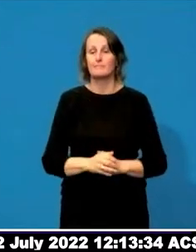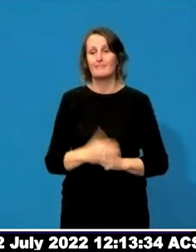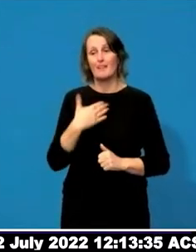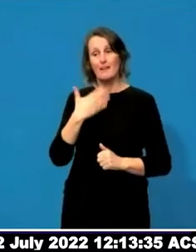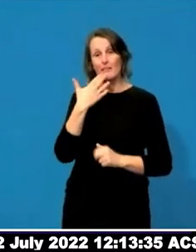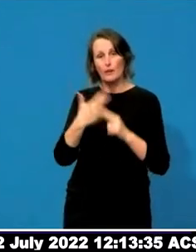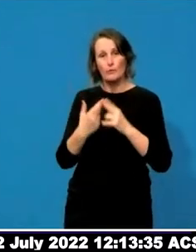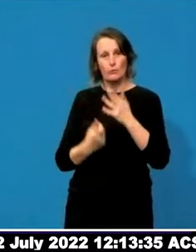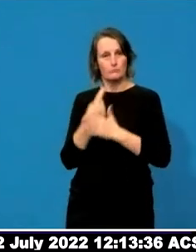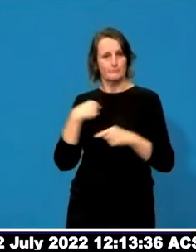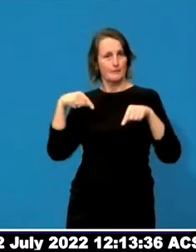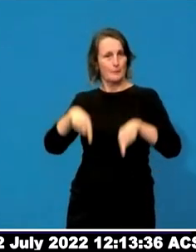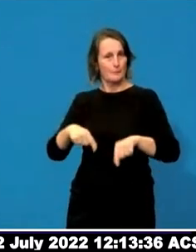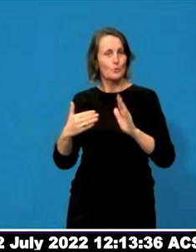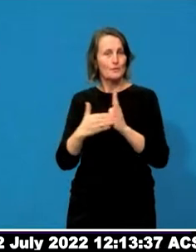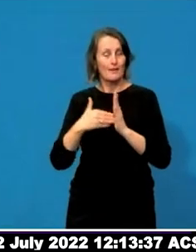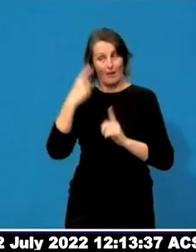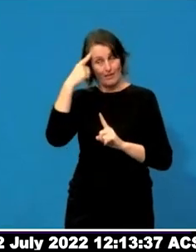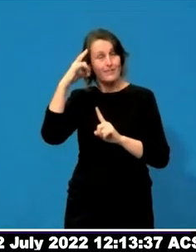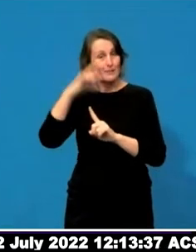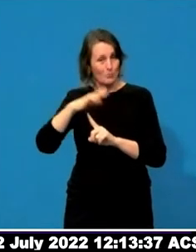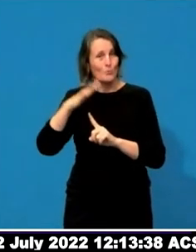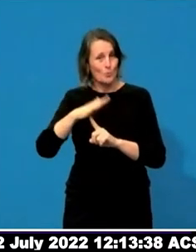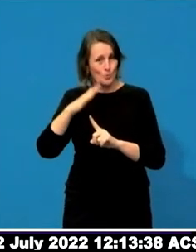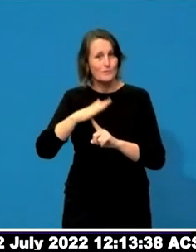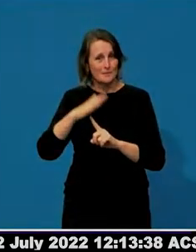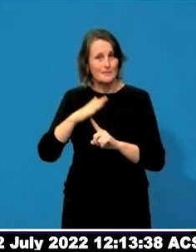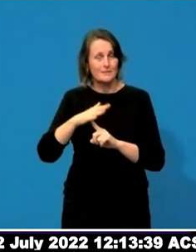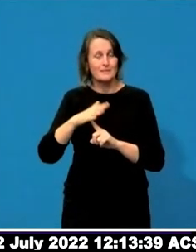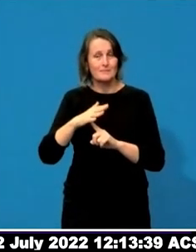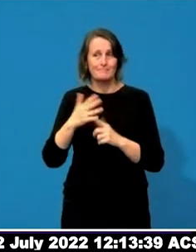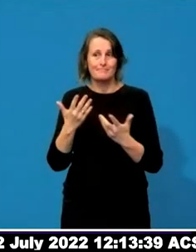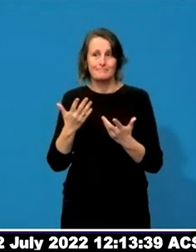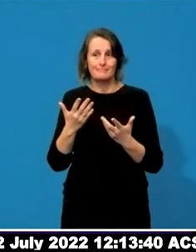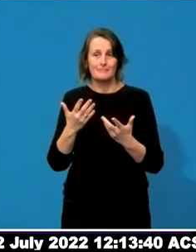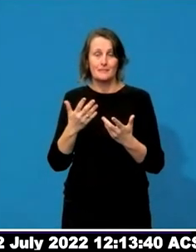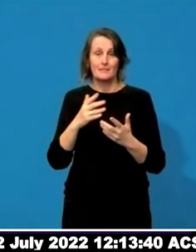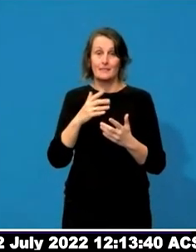and I think it's important that, you know, the two case studies of Betty